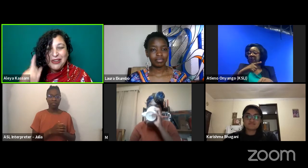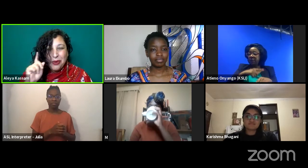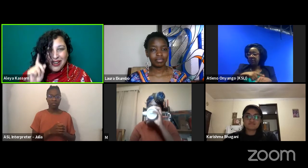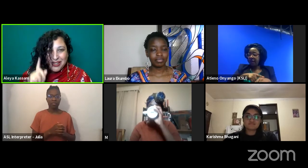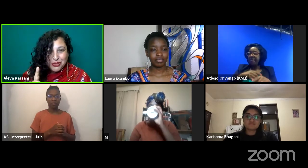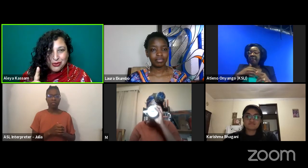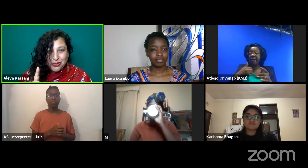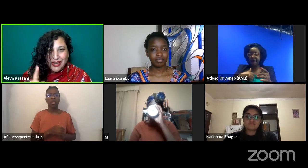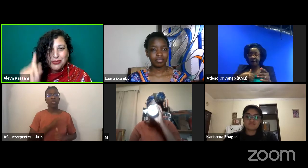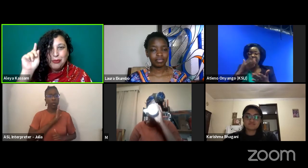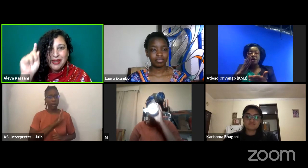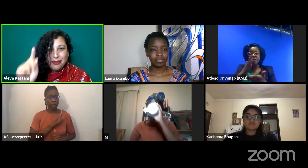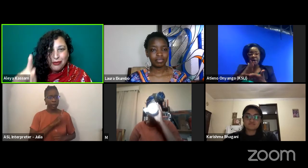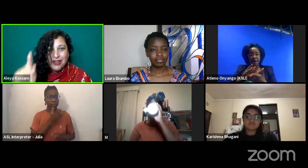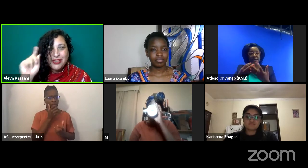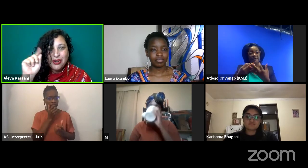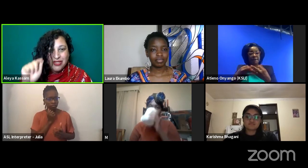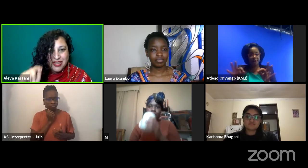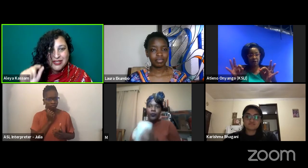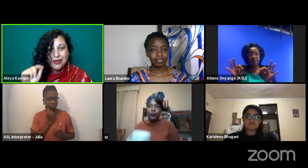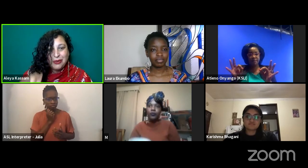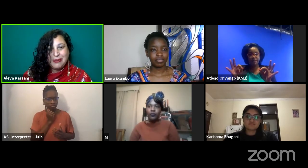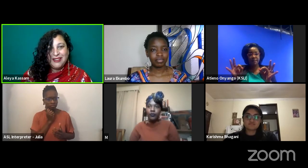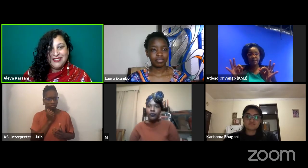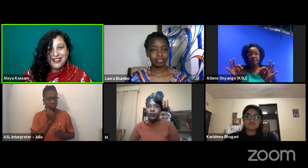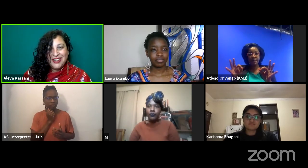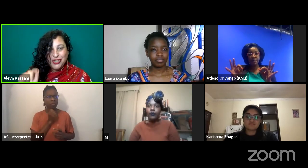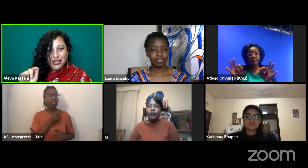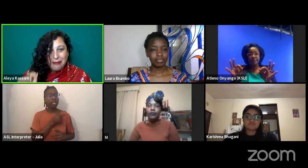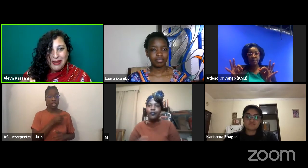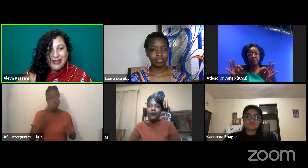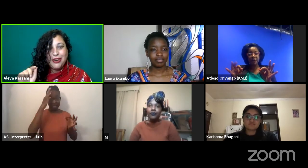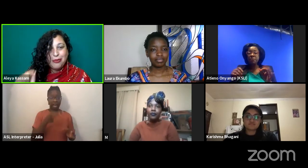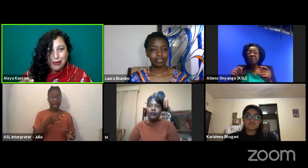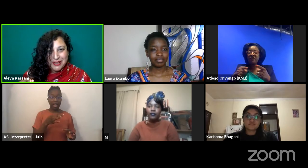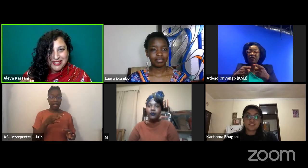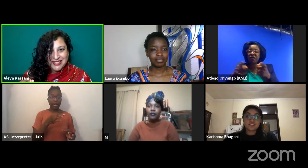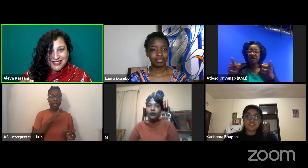And when I do it will be in front of these women. She amended her promise.